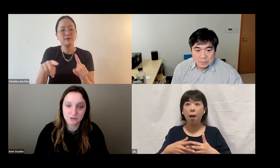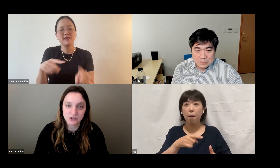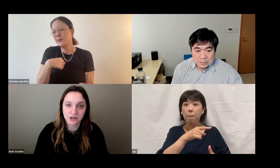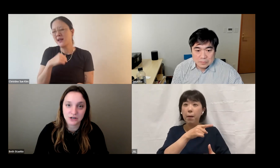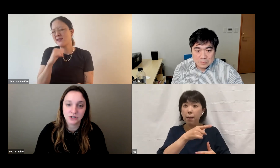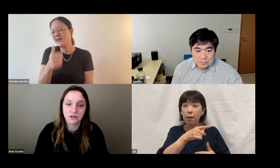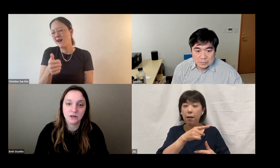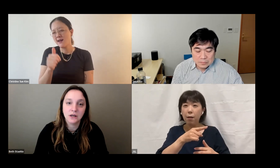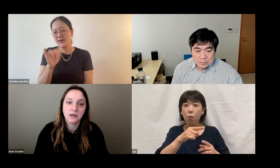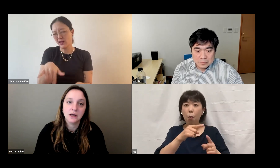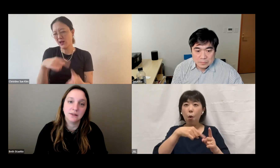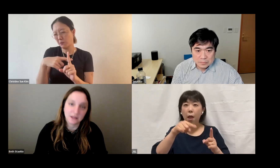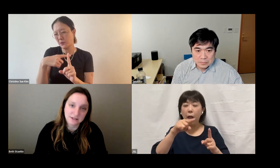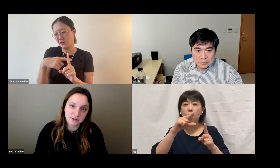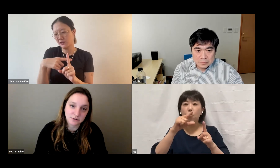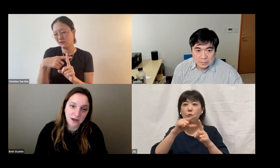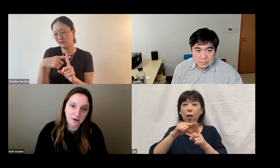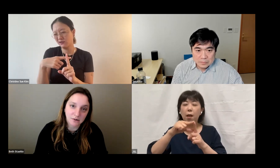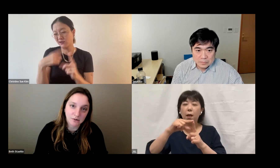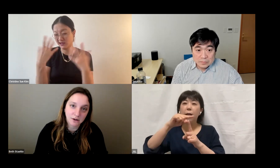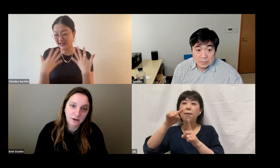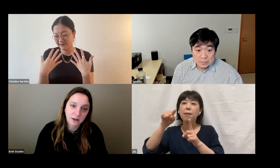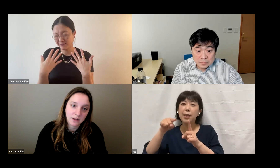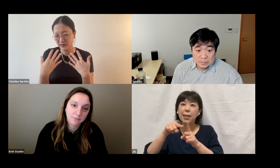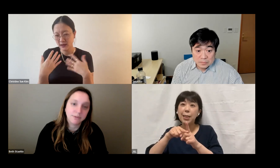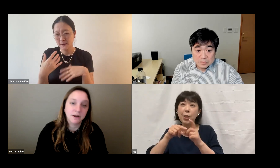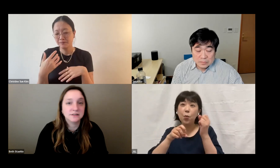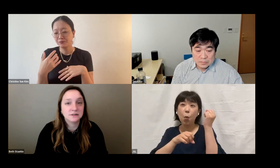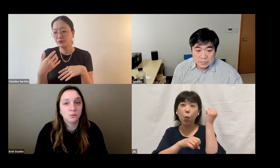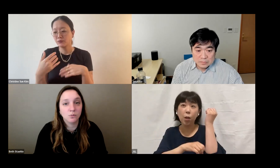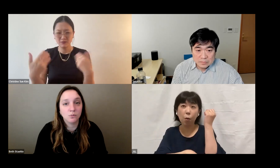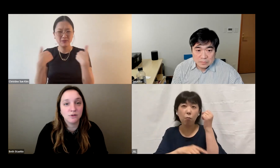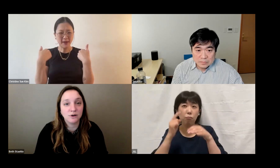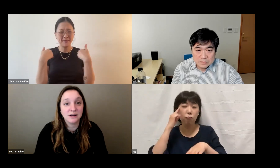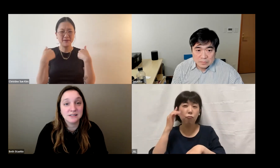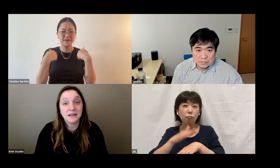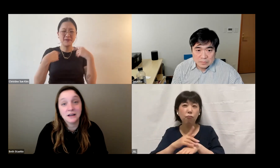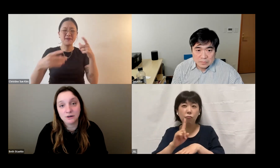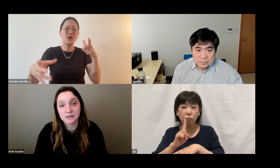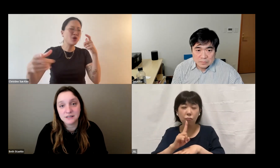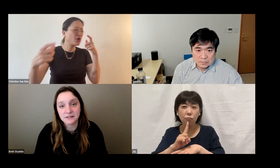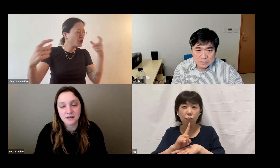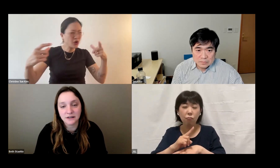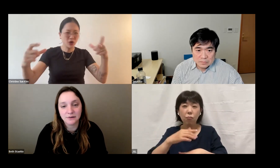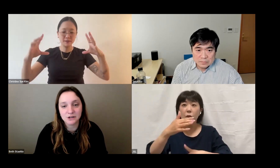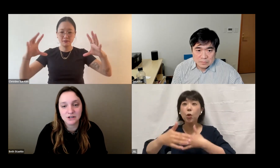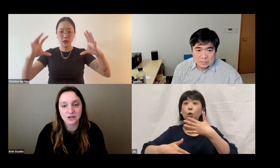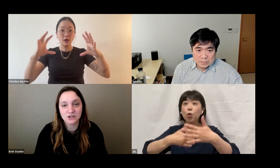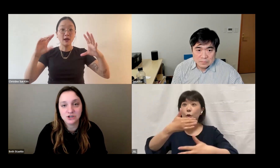education and less so now. But there is an increase in sign language education.